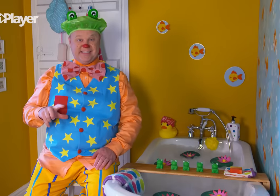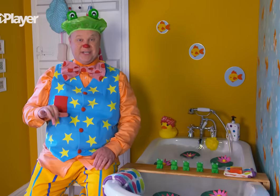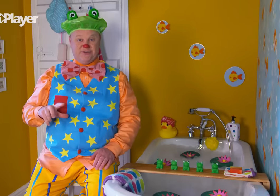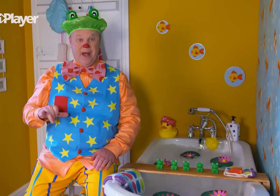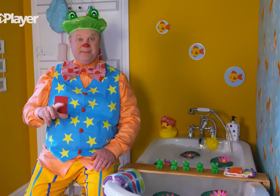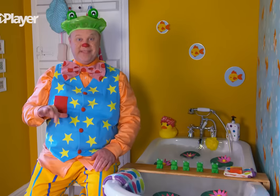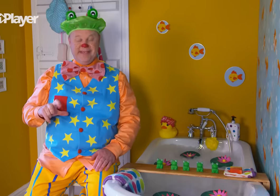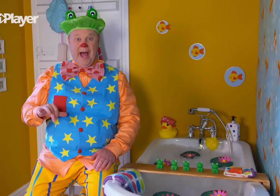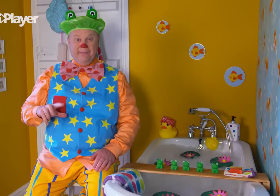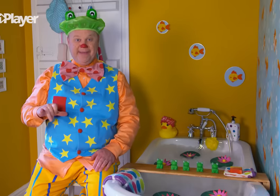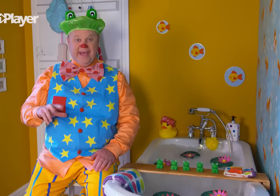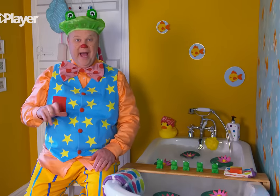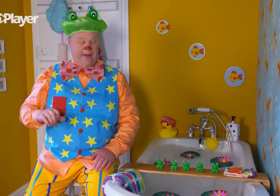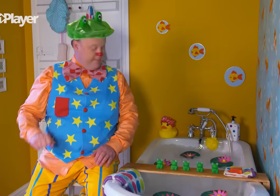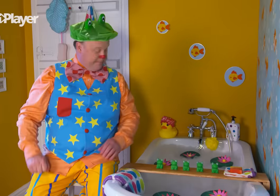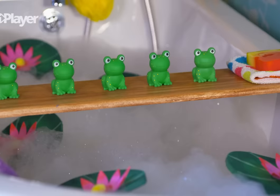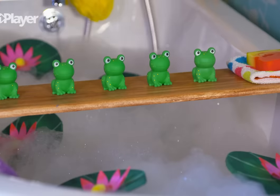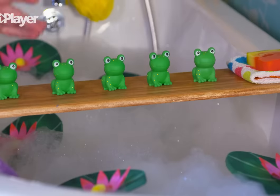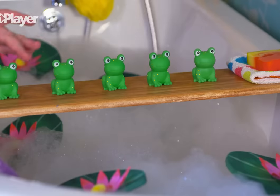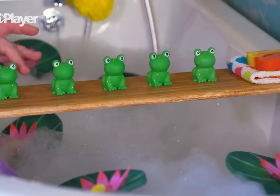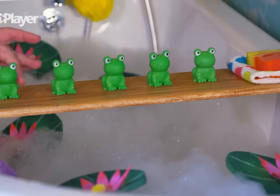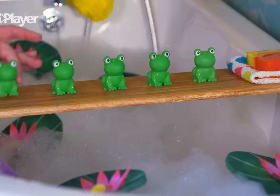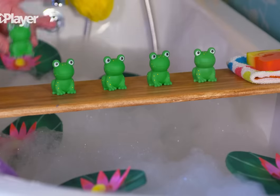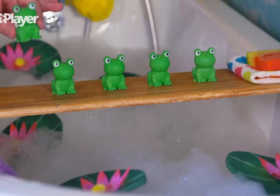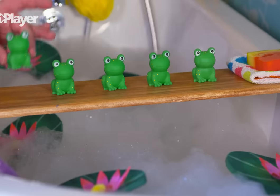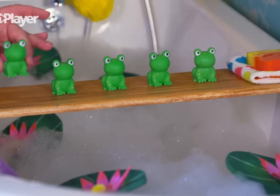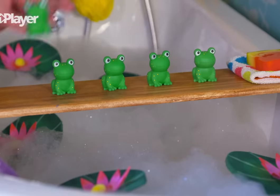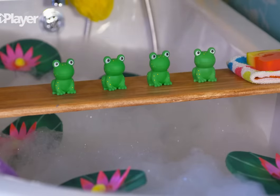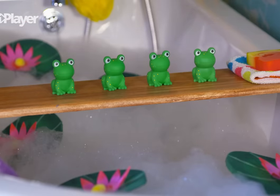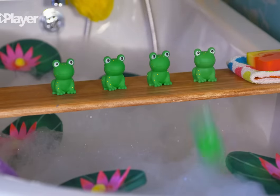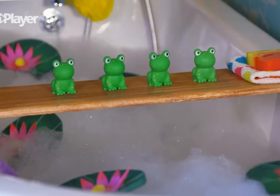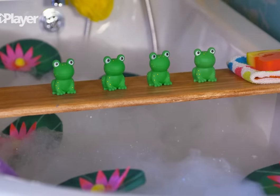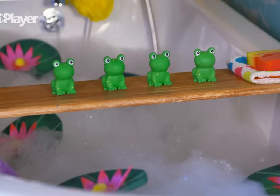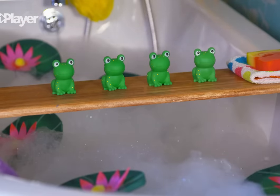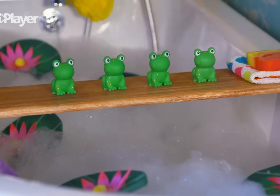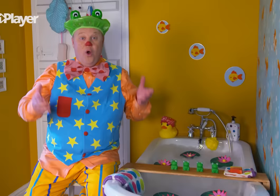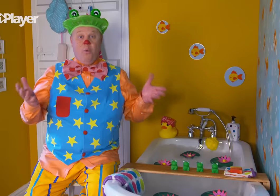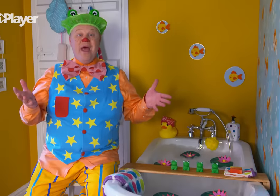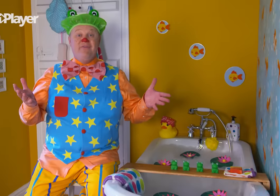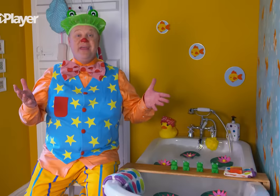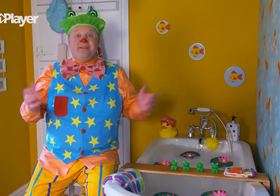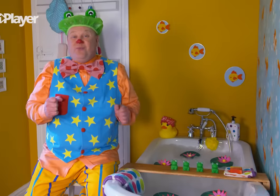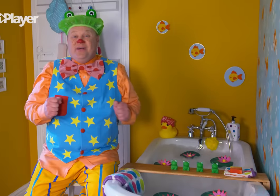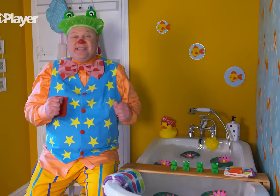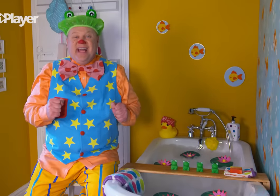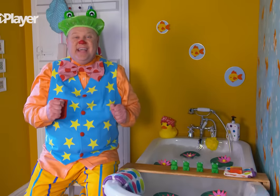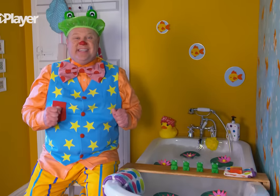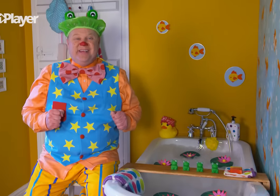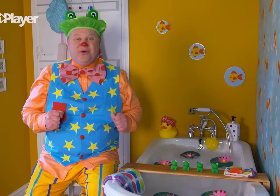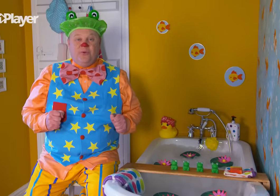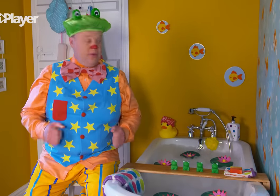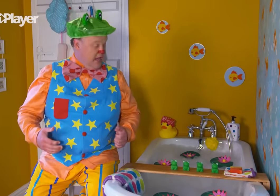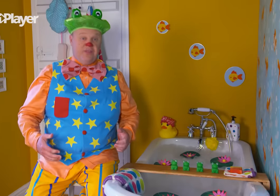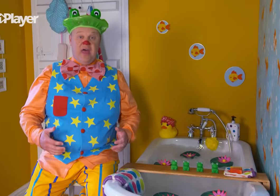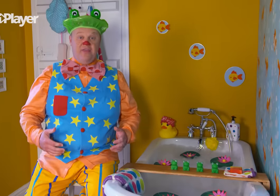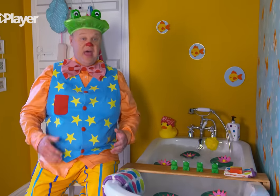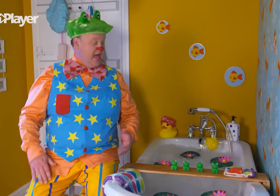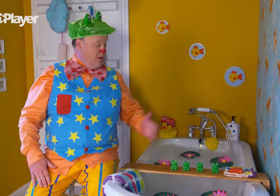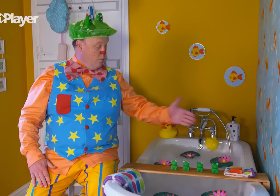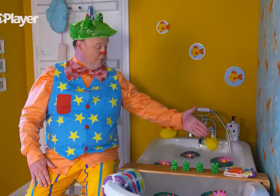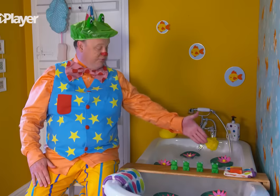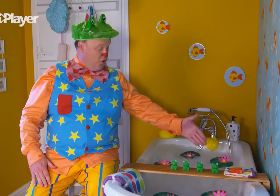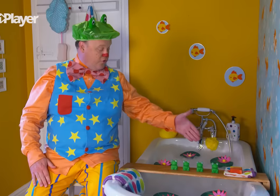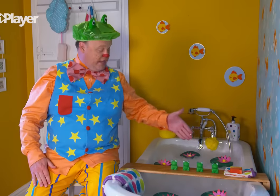scrubs yum yum one jumped into the pool where it was nice and cool then there were four green